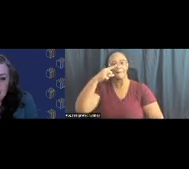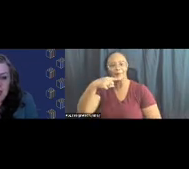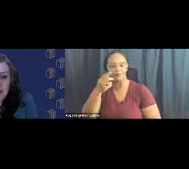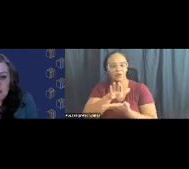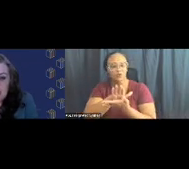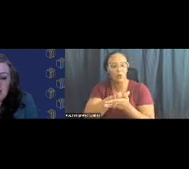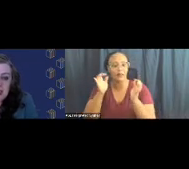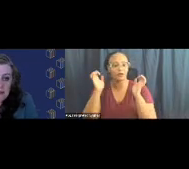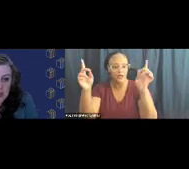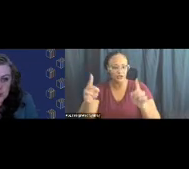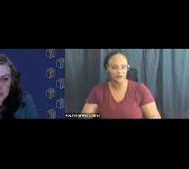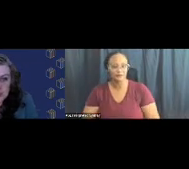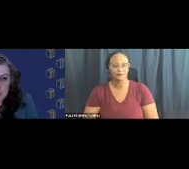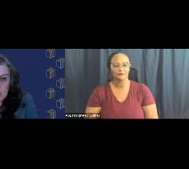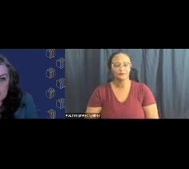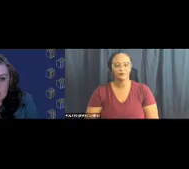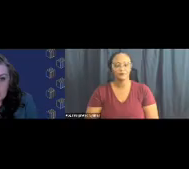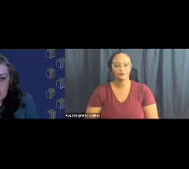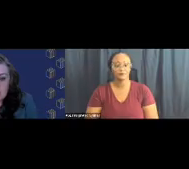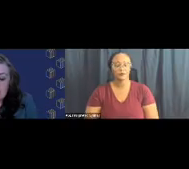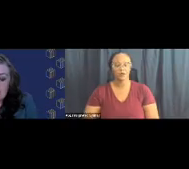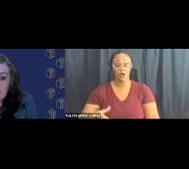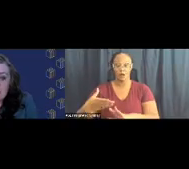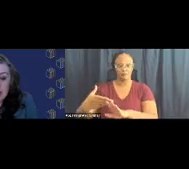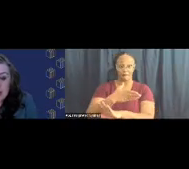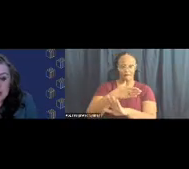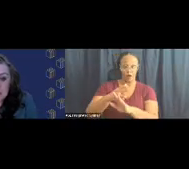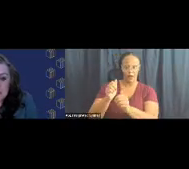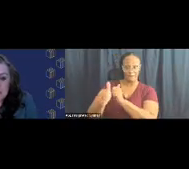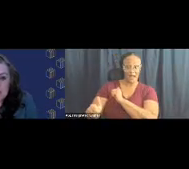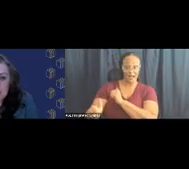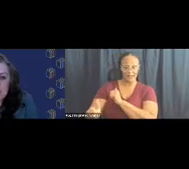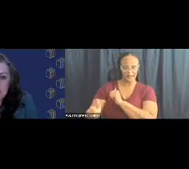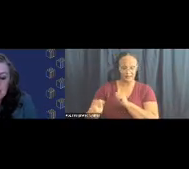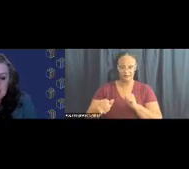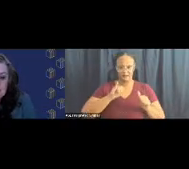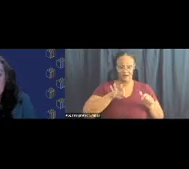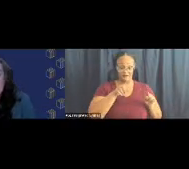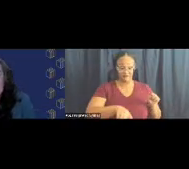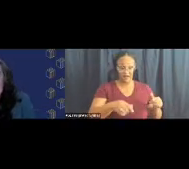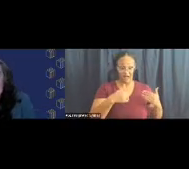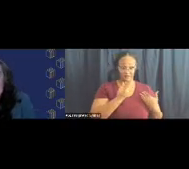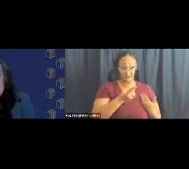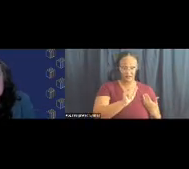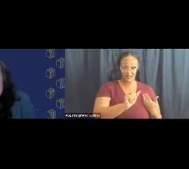the fate of many individuals with disabilities was likely very dim. Many individuals lived in